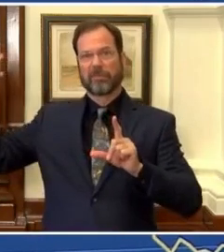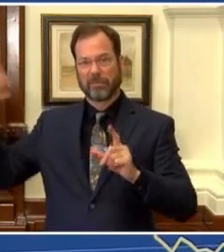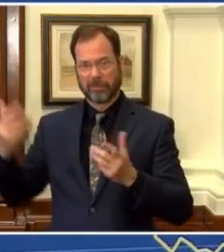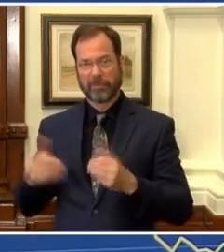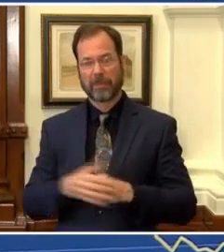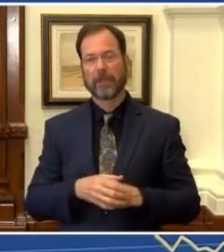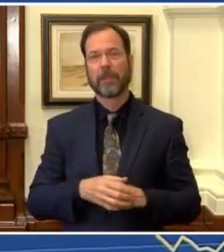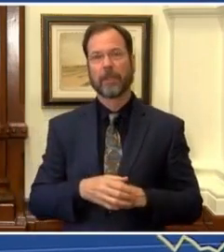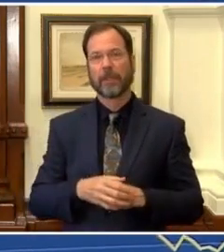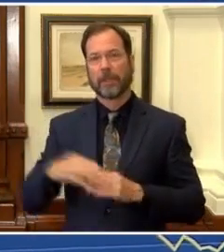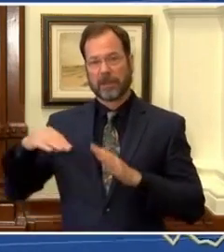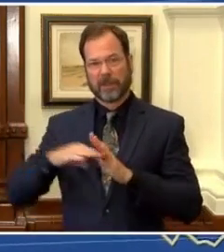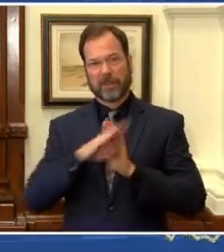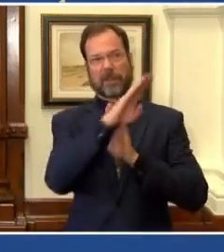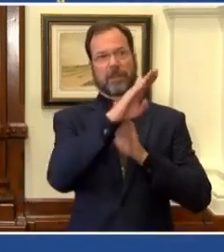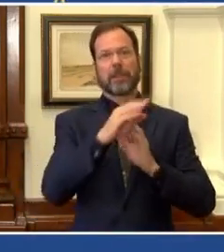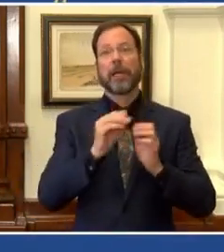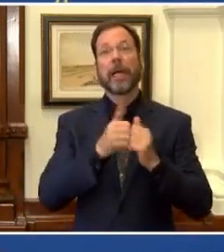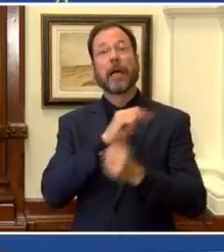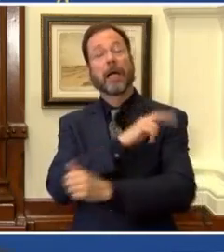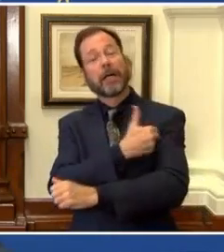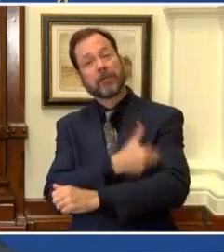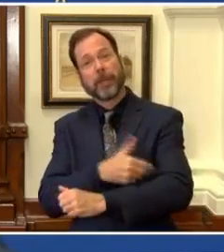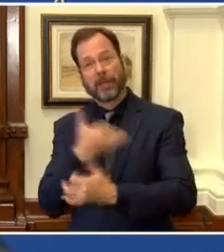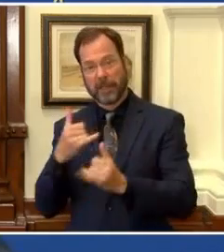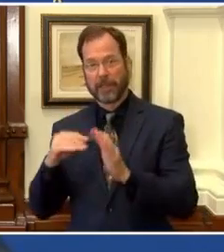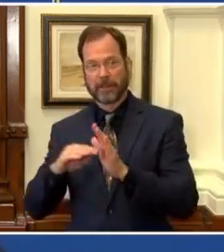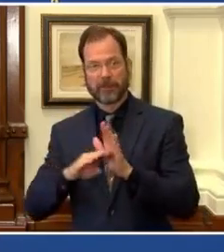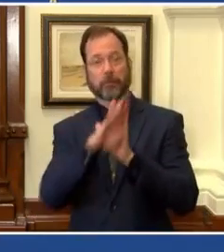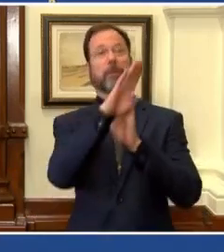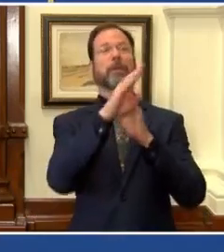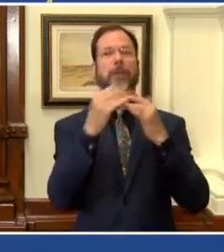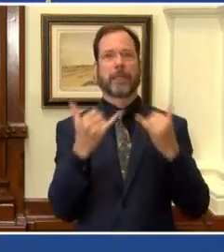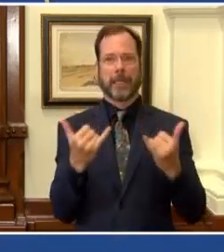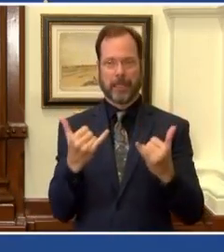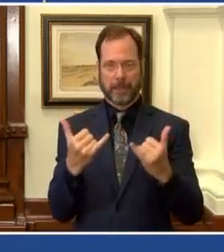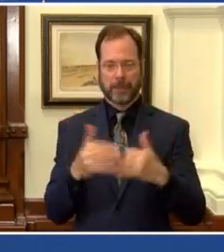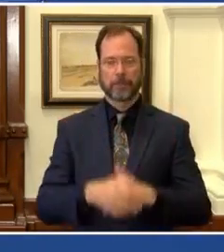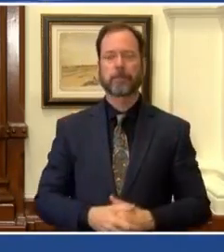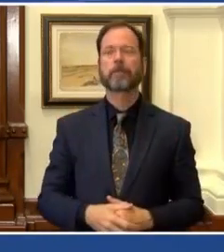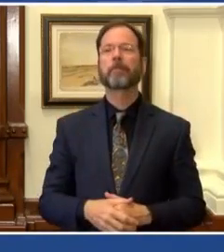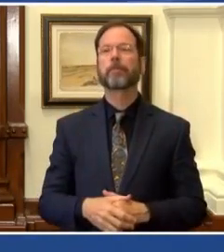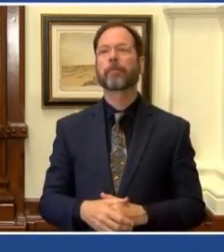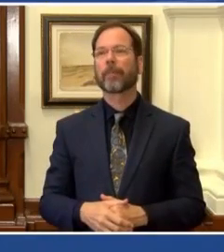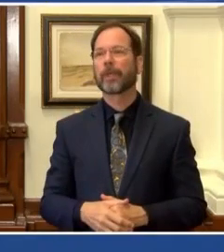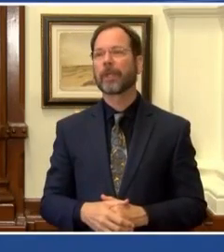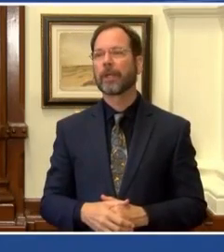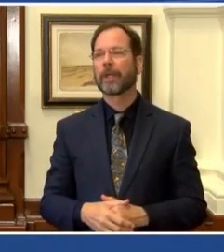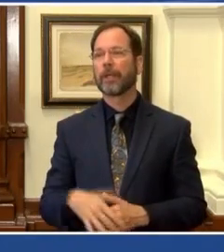WHAT ME EMPHASIZE THIS -- LOOKING BACK AT THESE CHARTS,